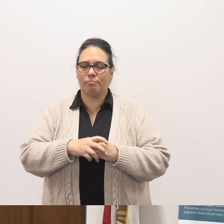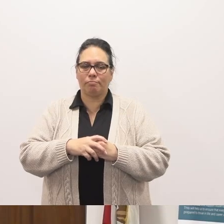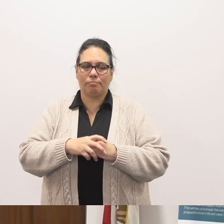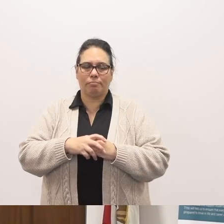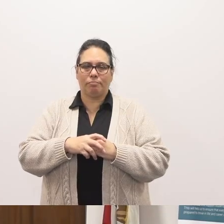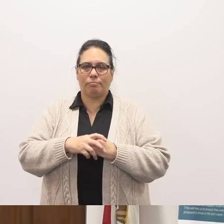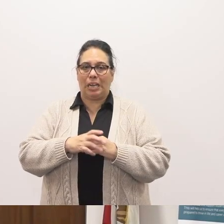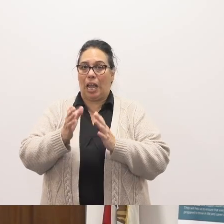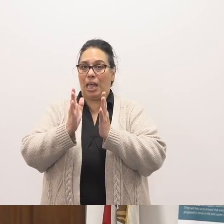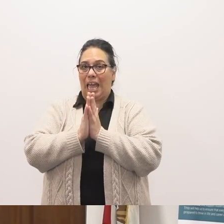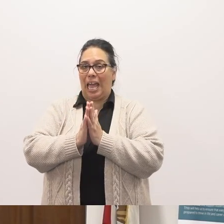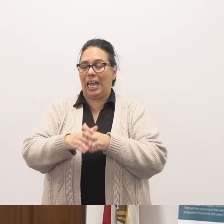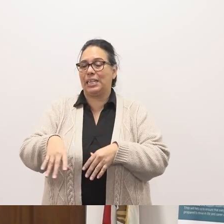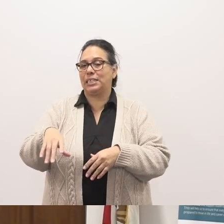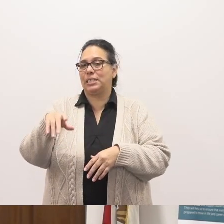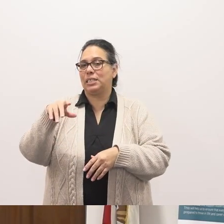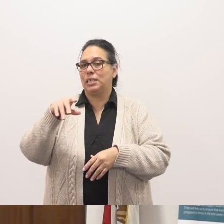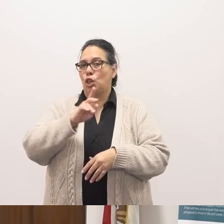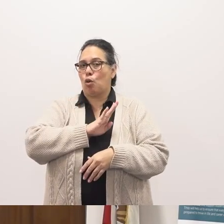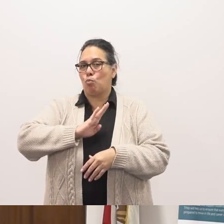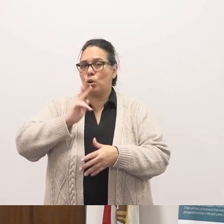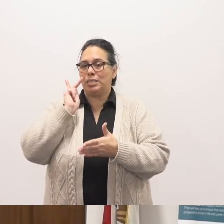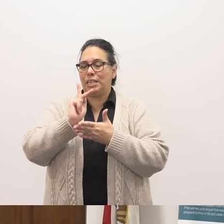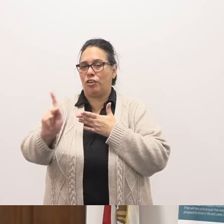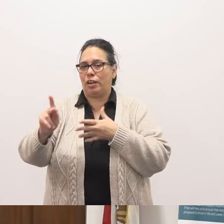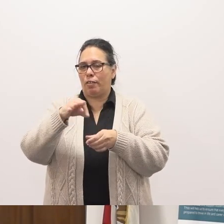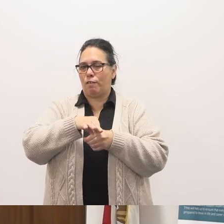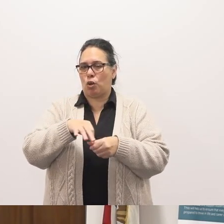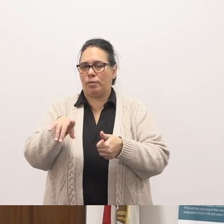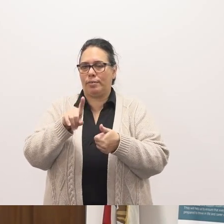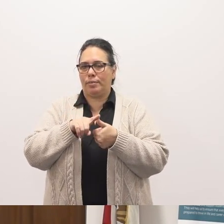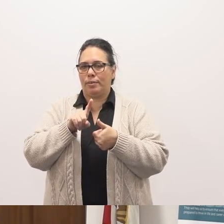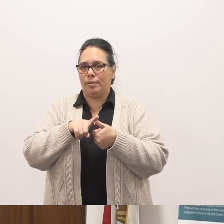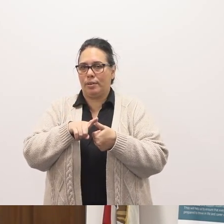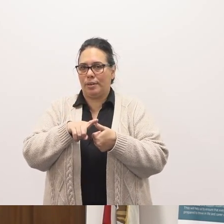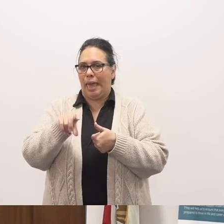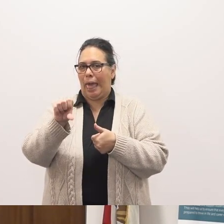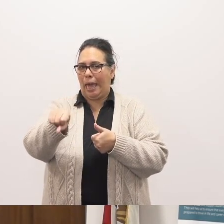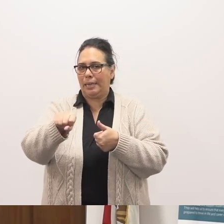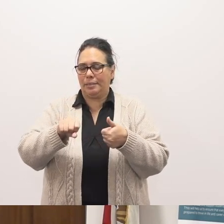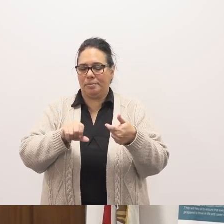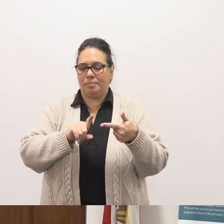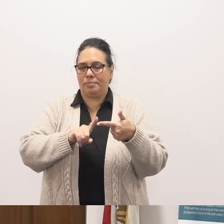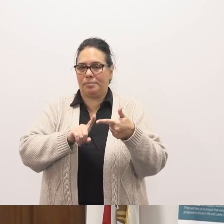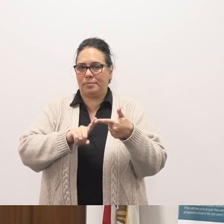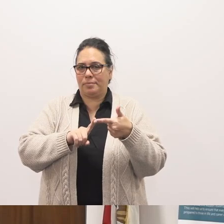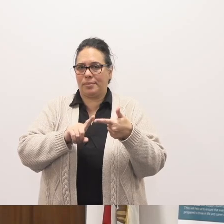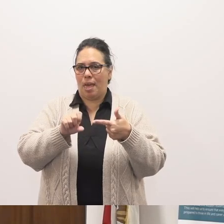I'll ask our board secretary to take a roll call vote. Member López? - Aye. Member Otto? - Aye.